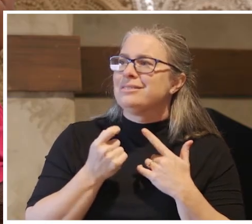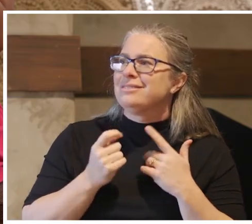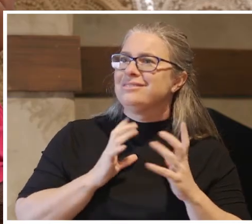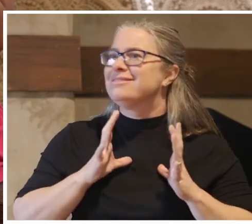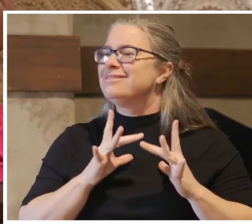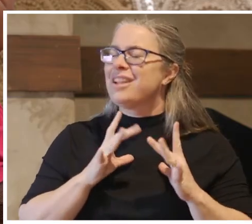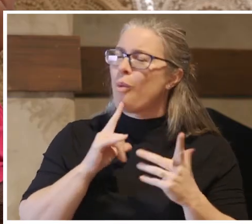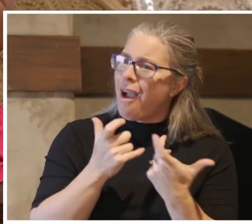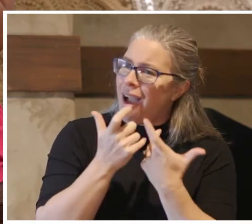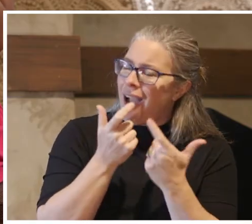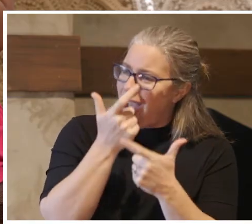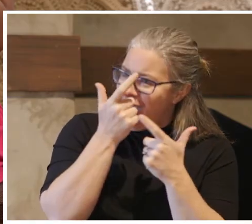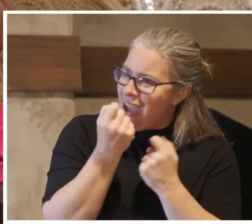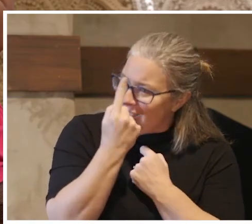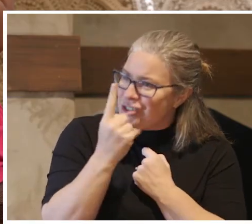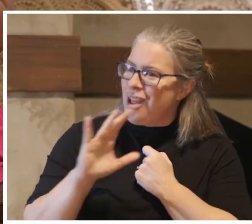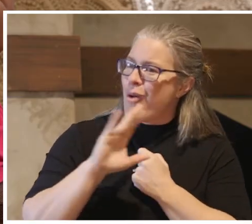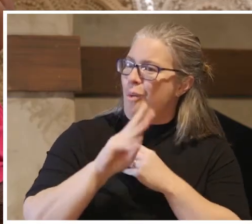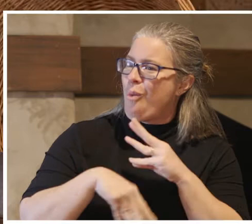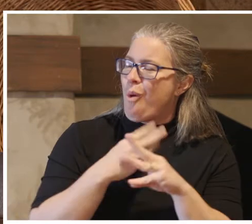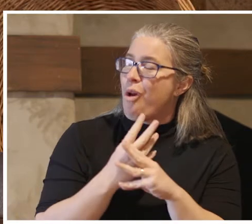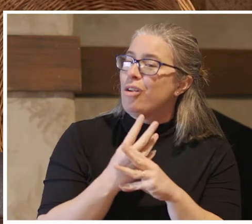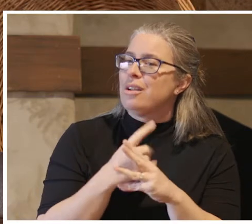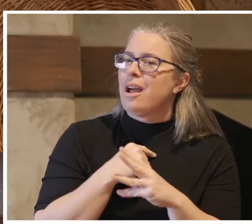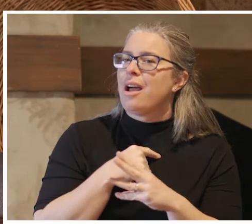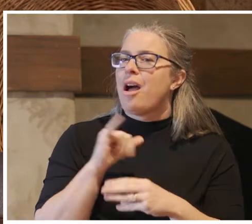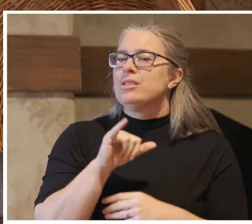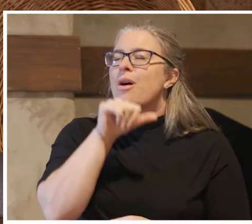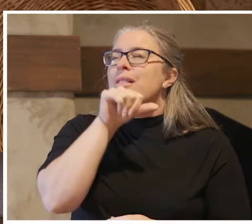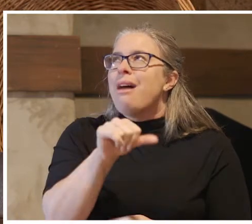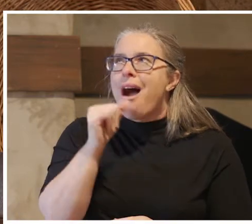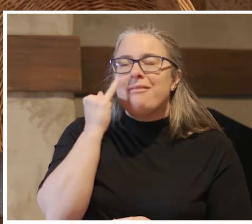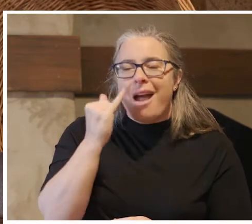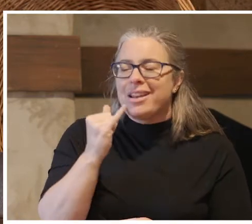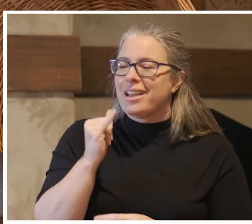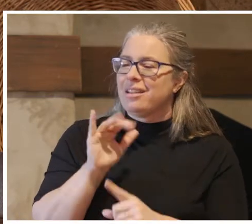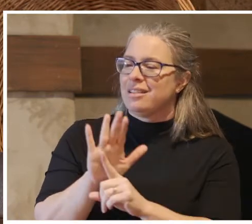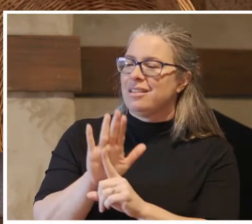who really wants to understand her world. And I also loved the idea of her